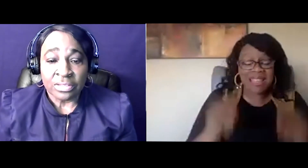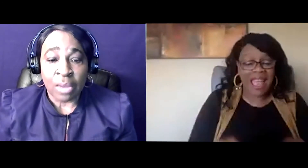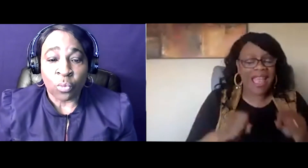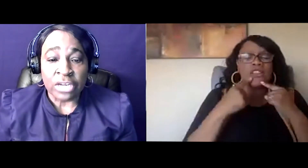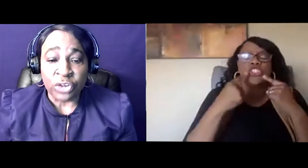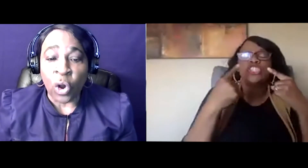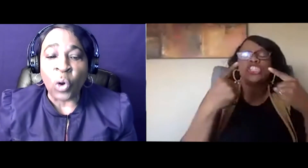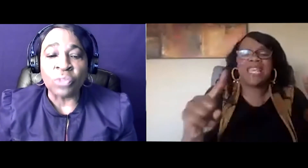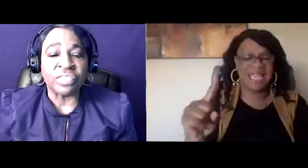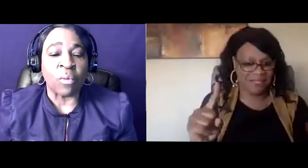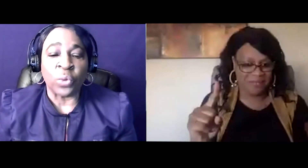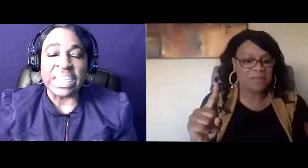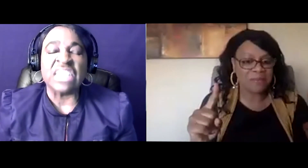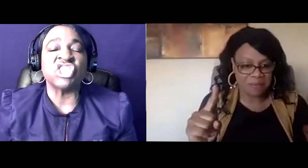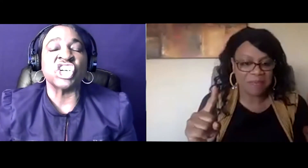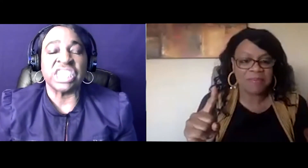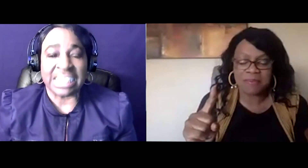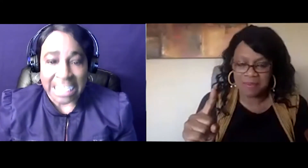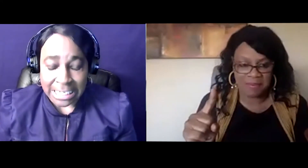that we know that we can succeed,